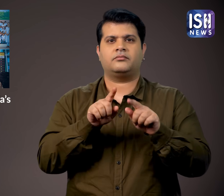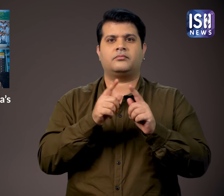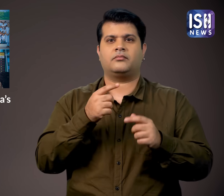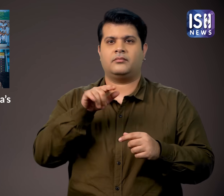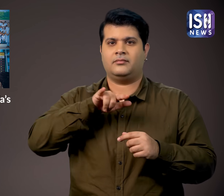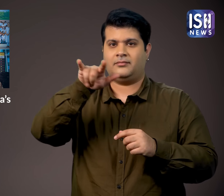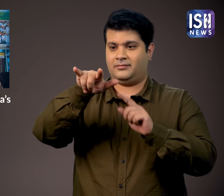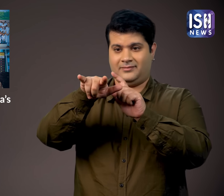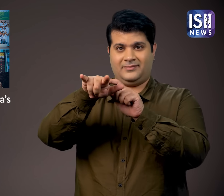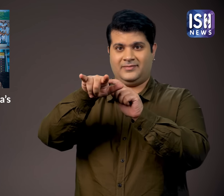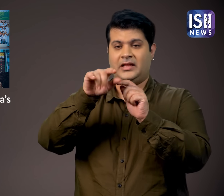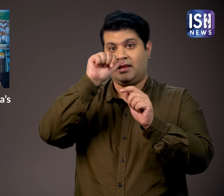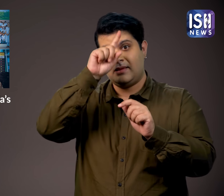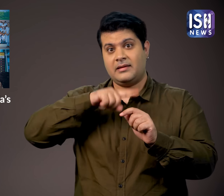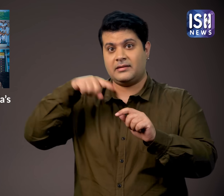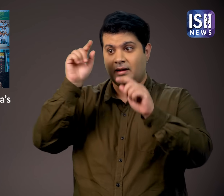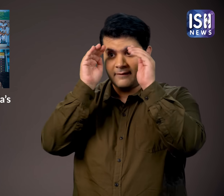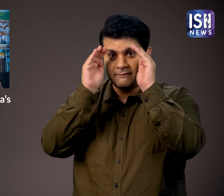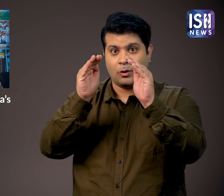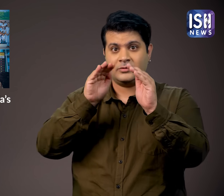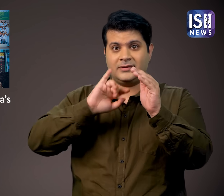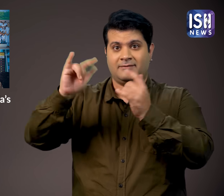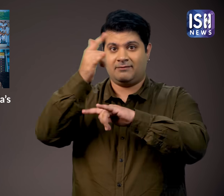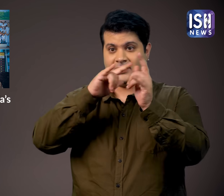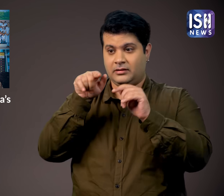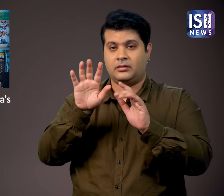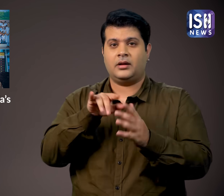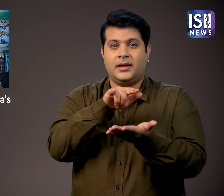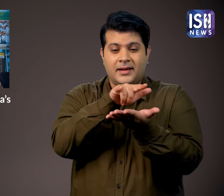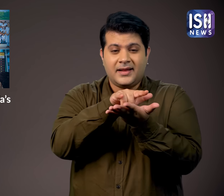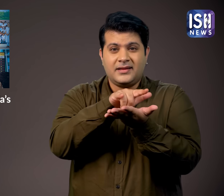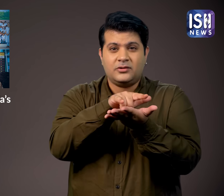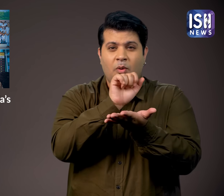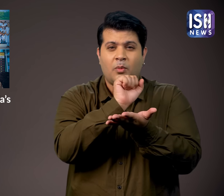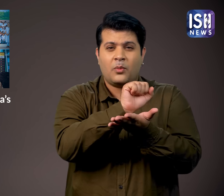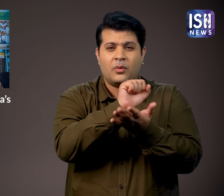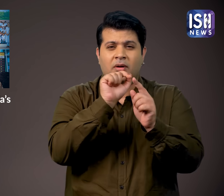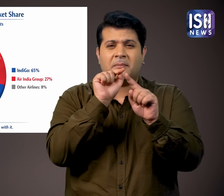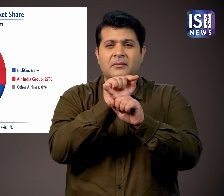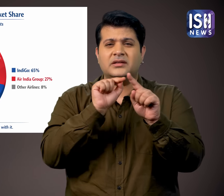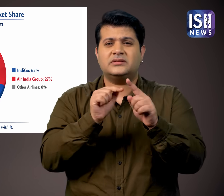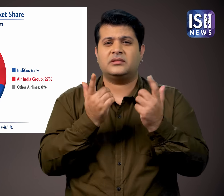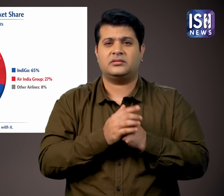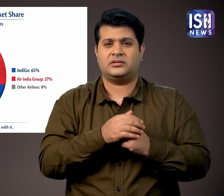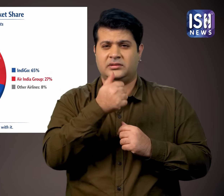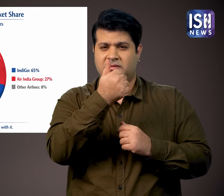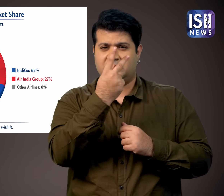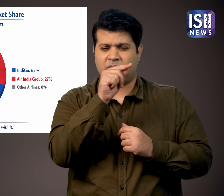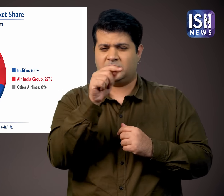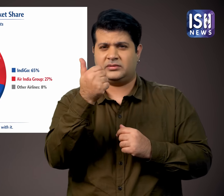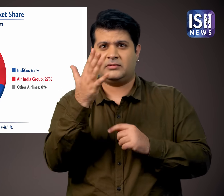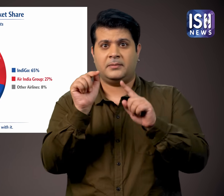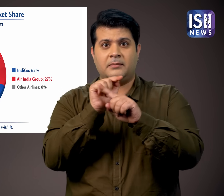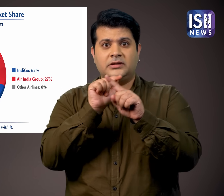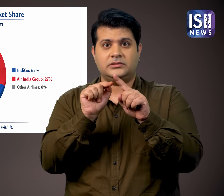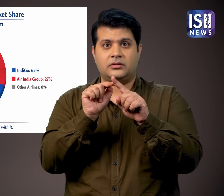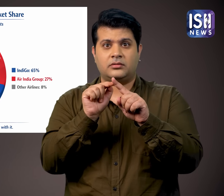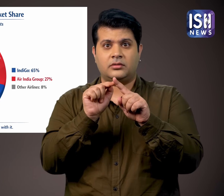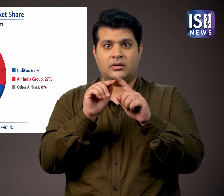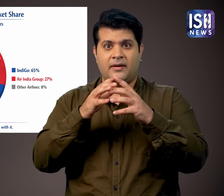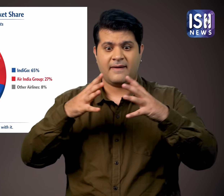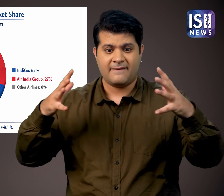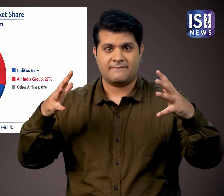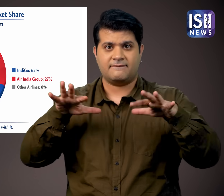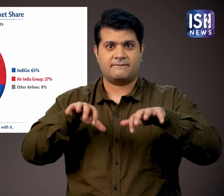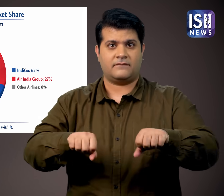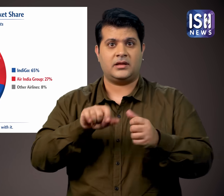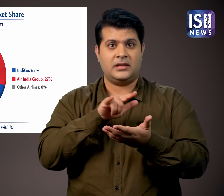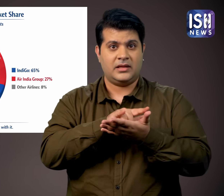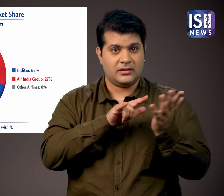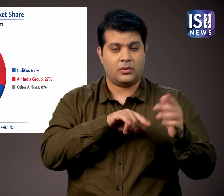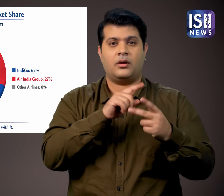In aviation industry, amongst domestic flights, IndiGo holds 62%–65% of the market share,